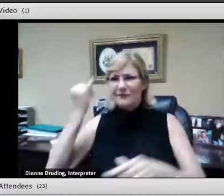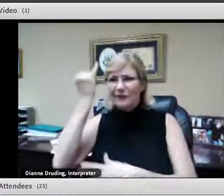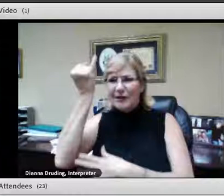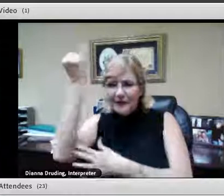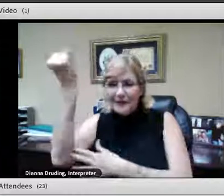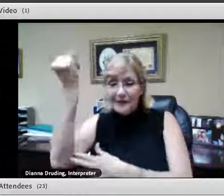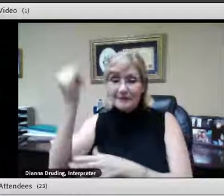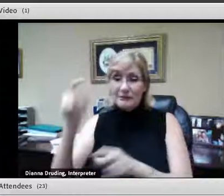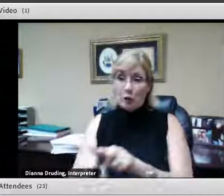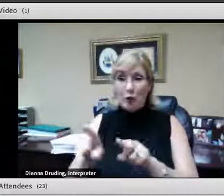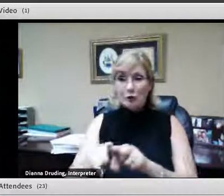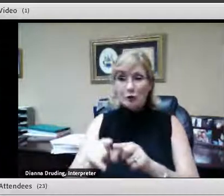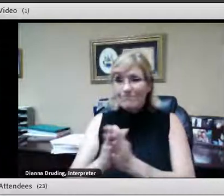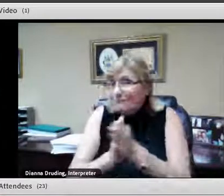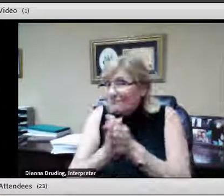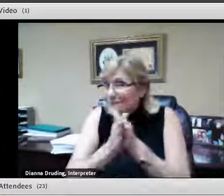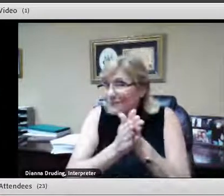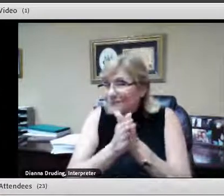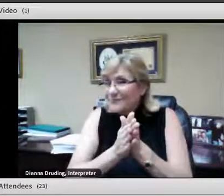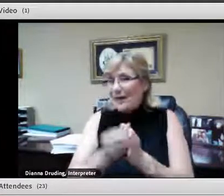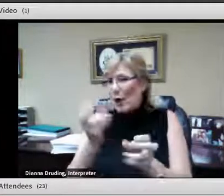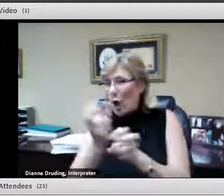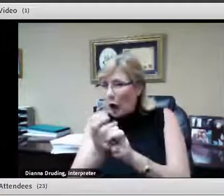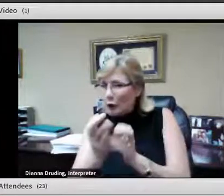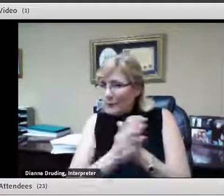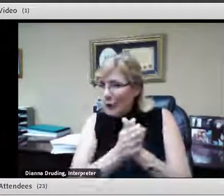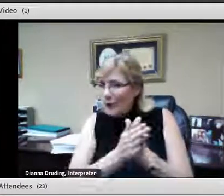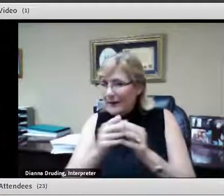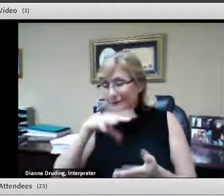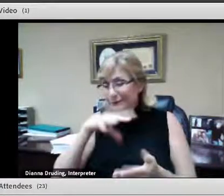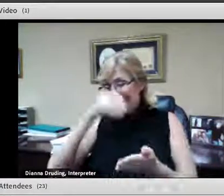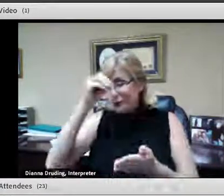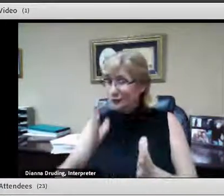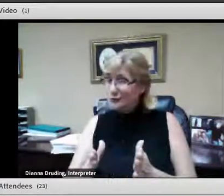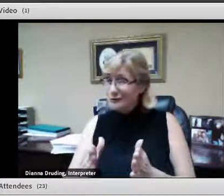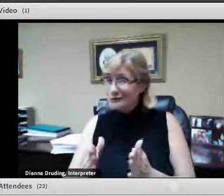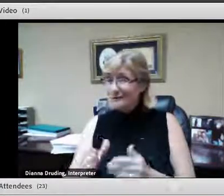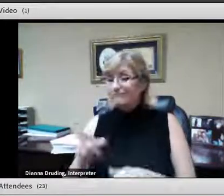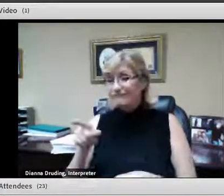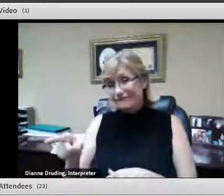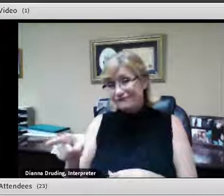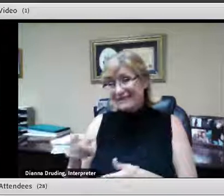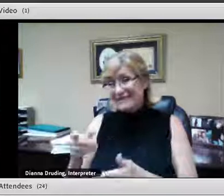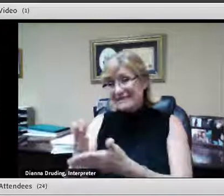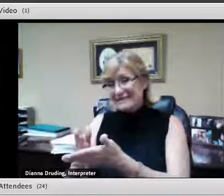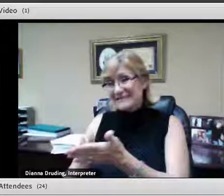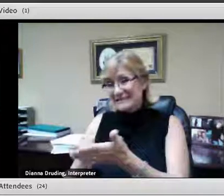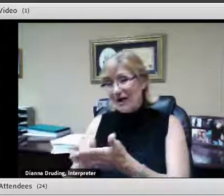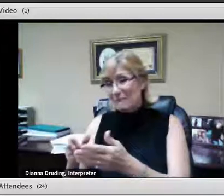It also motivates some hard-to-motivate students. Some kids will, you know, kind of stand idly by